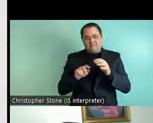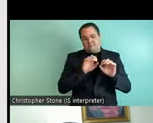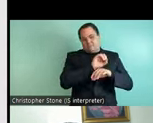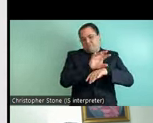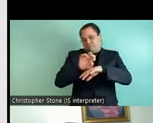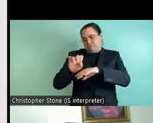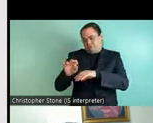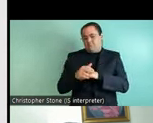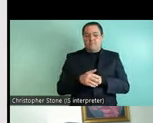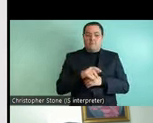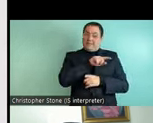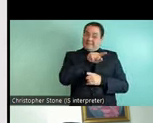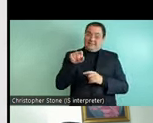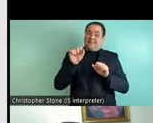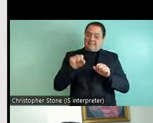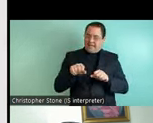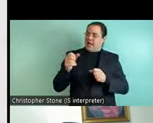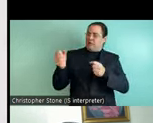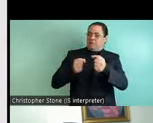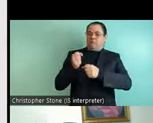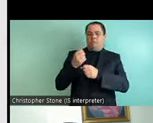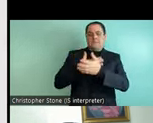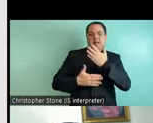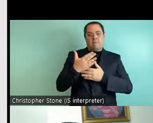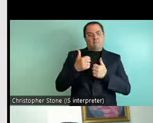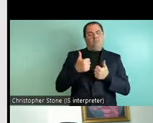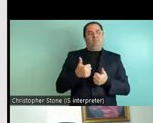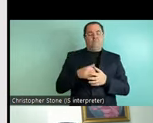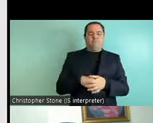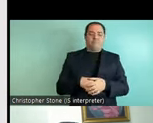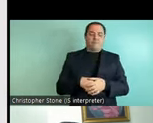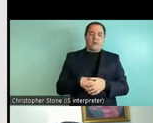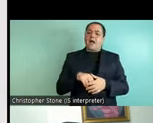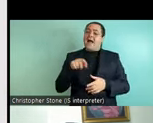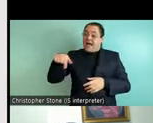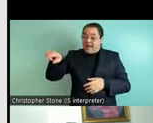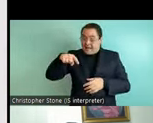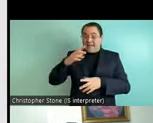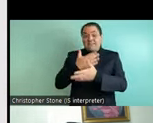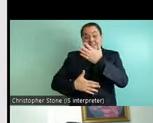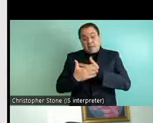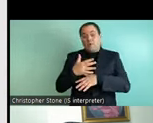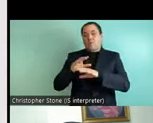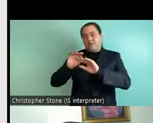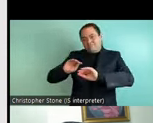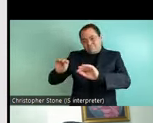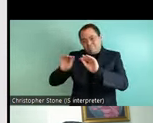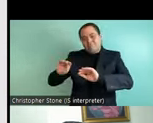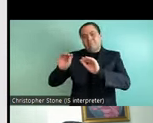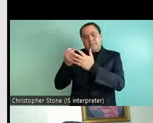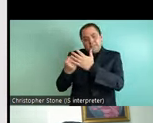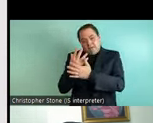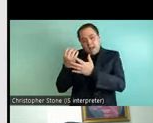11:54:10 with disabilities, training, development coaching, mentoring and other efforts we also